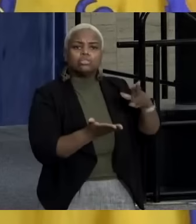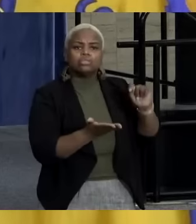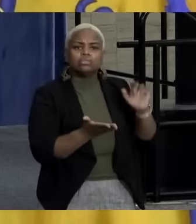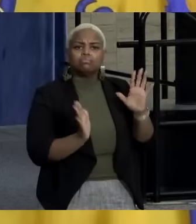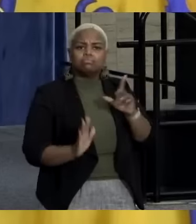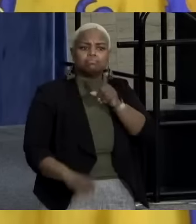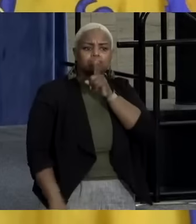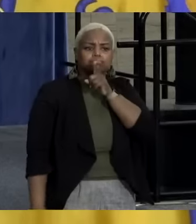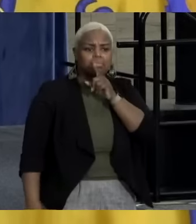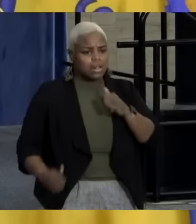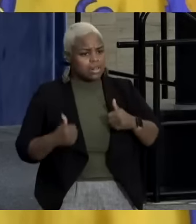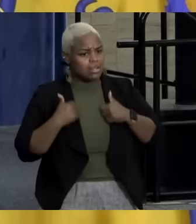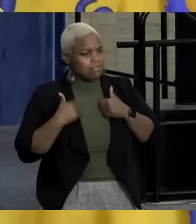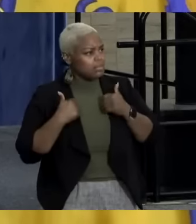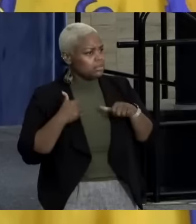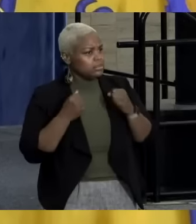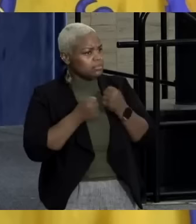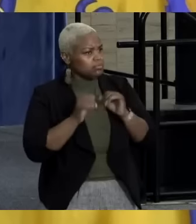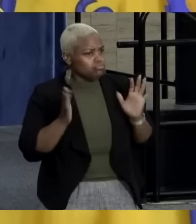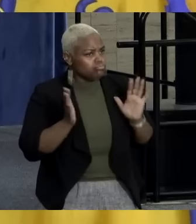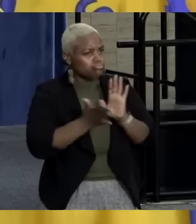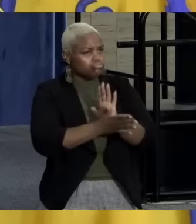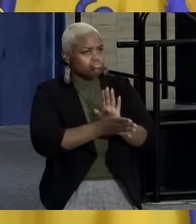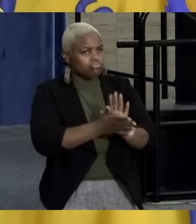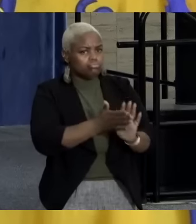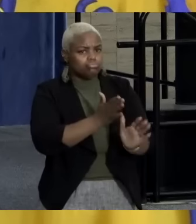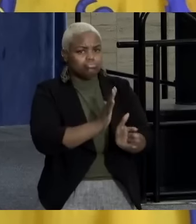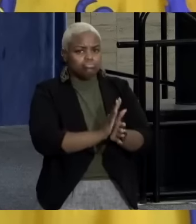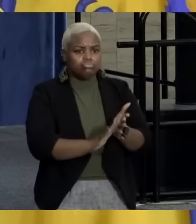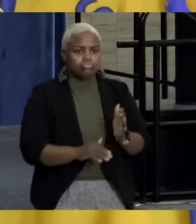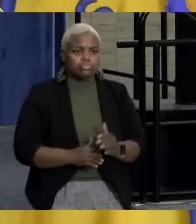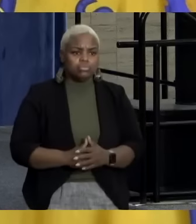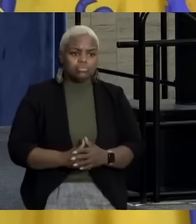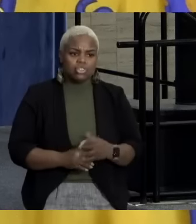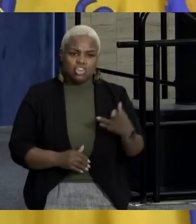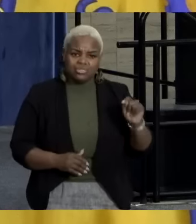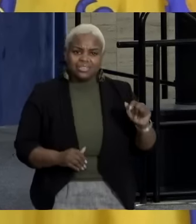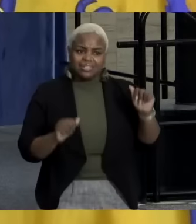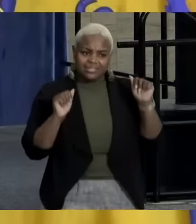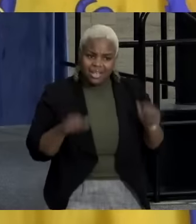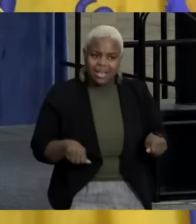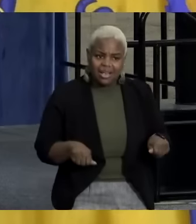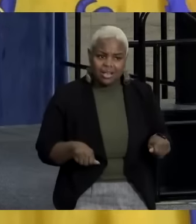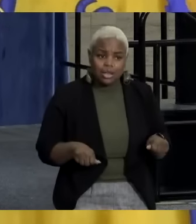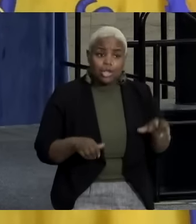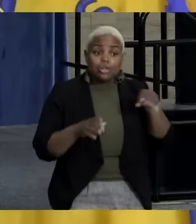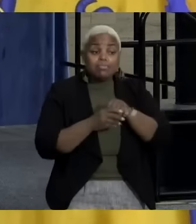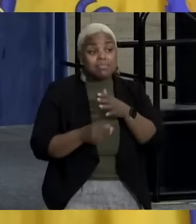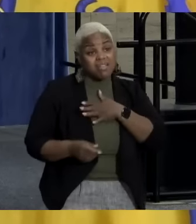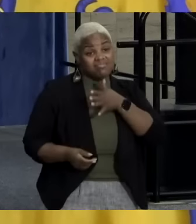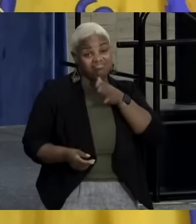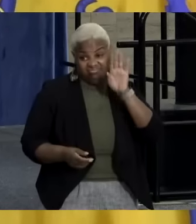life-saving benefits of hormone replacement therapy, including my mom.